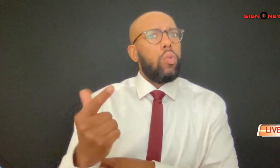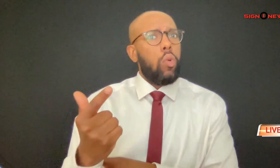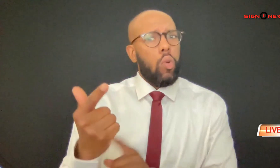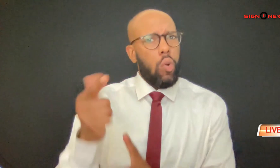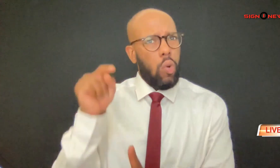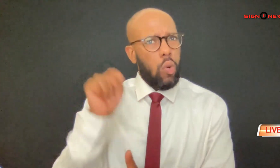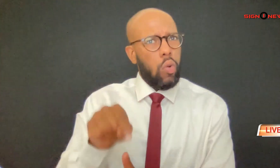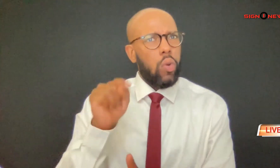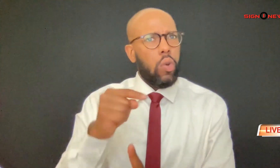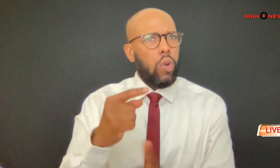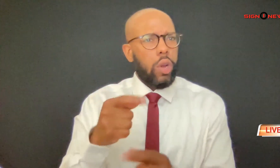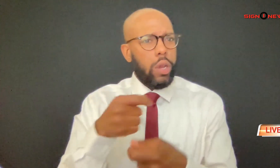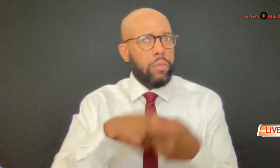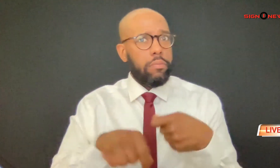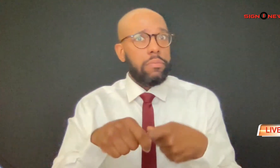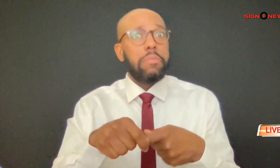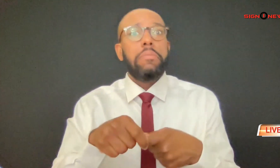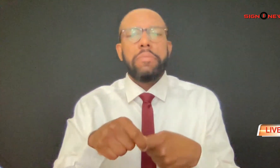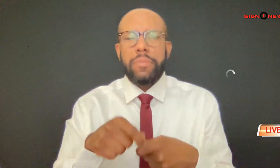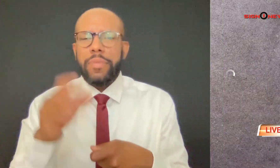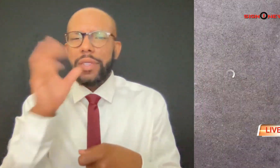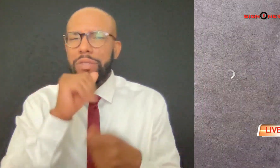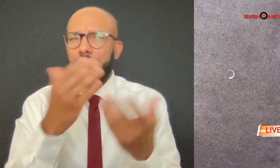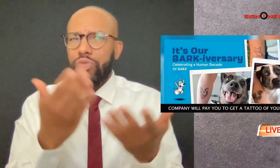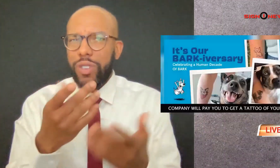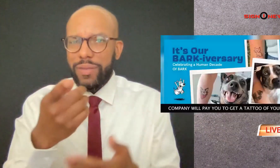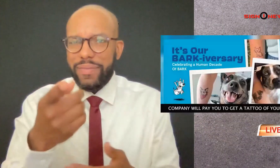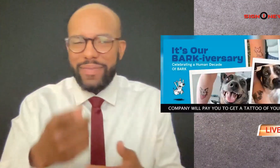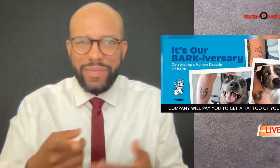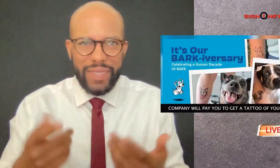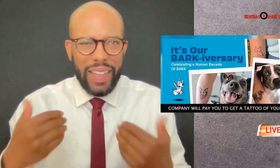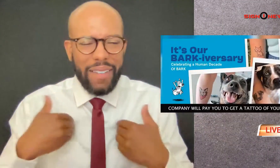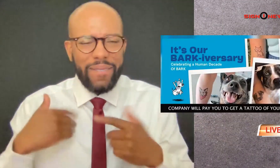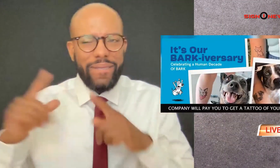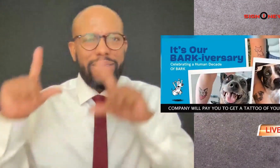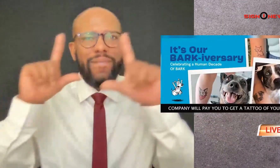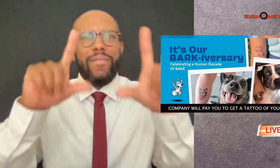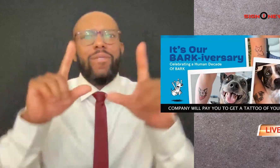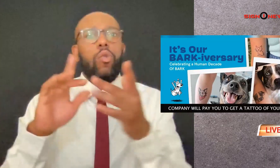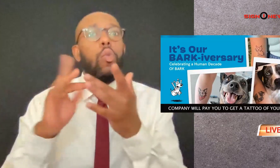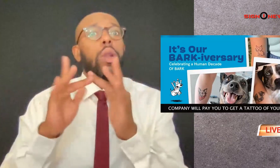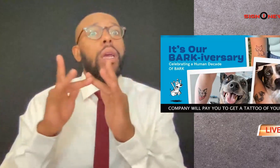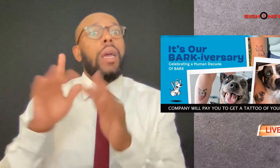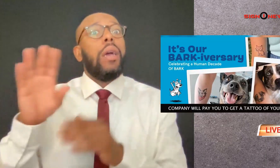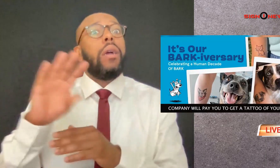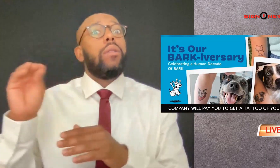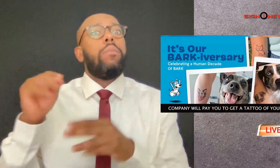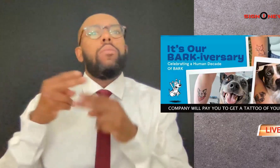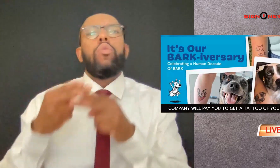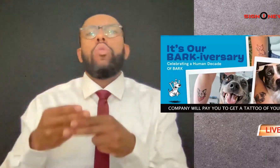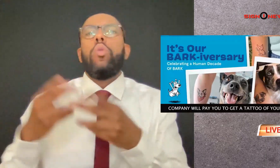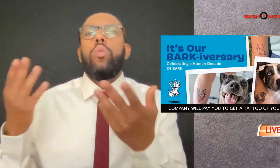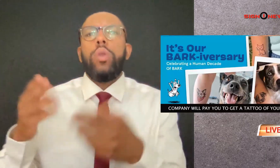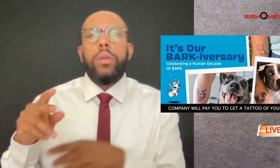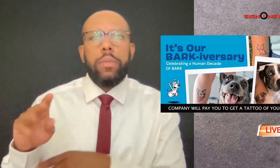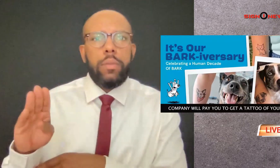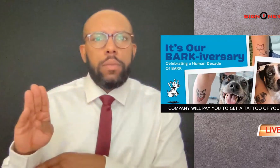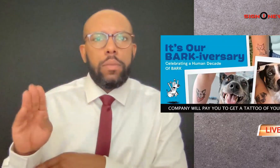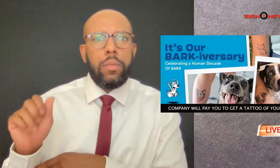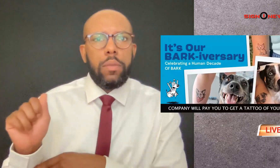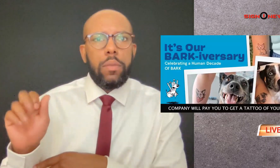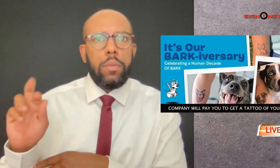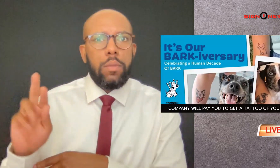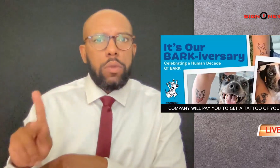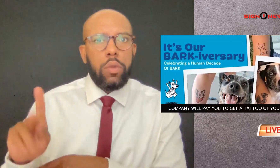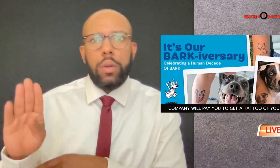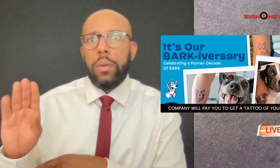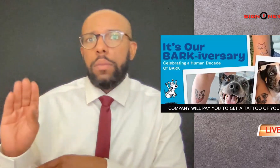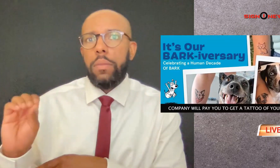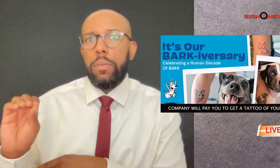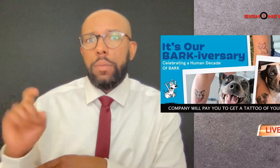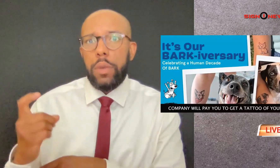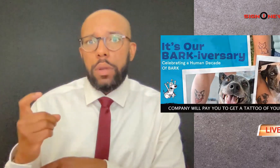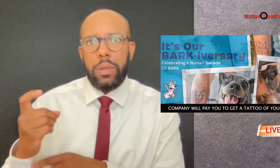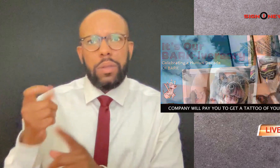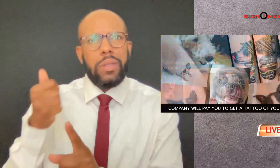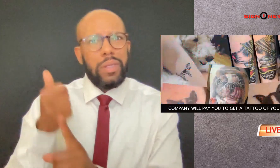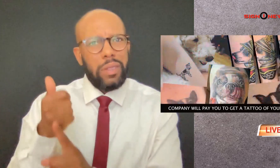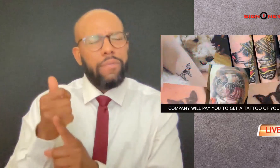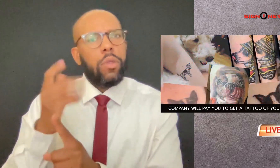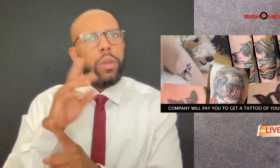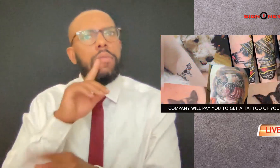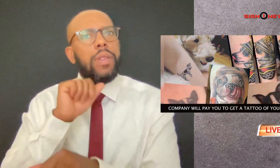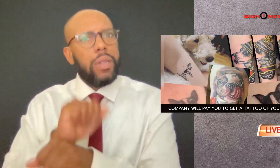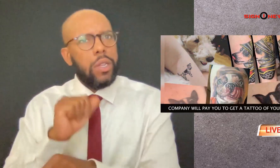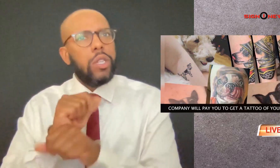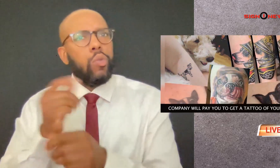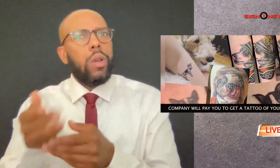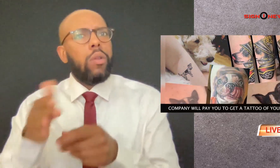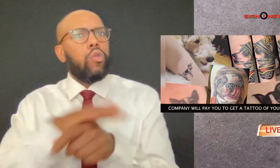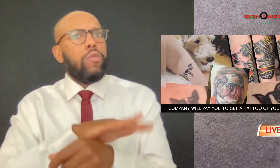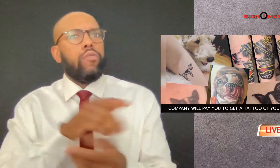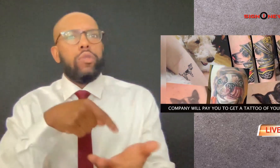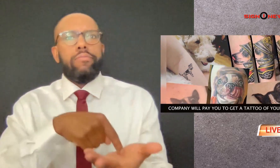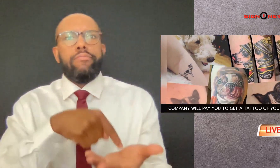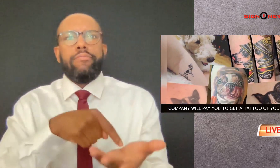likely to cherish forever a tattoo of your dog and guess what online pet product retailer